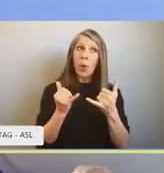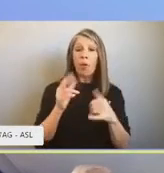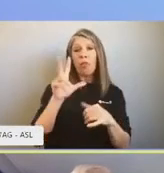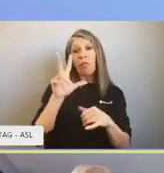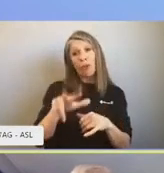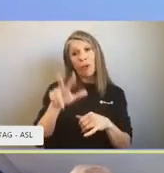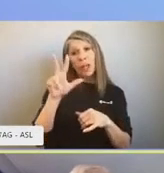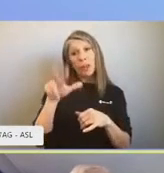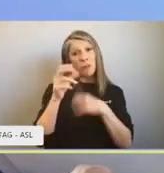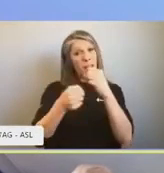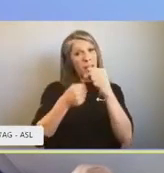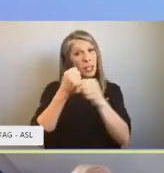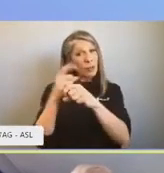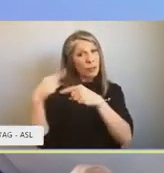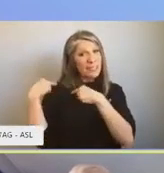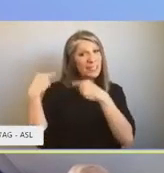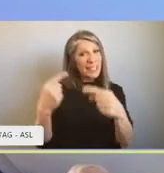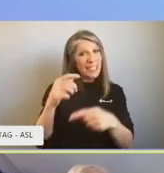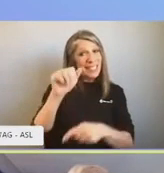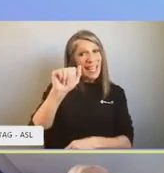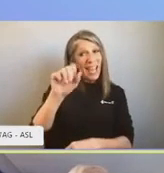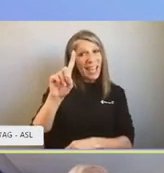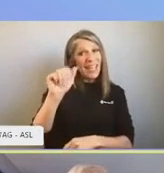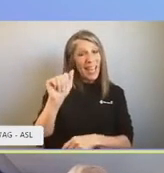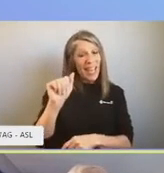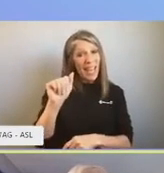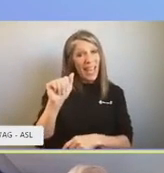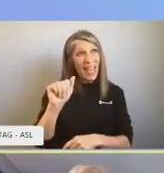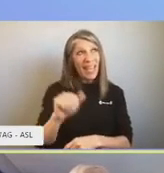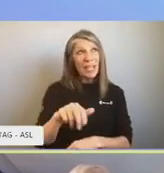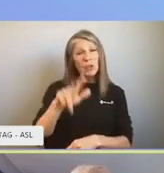behind the corner. So that everybody can use it, no matter what their abilities